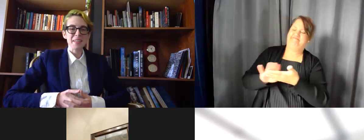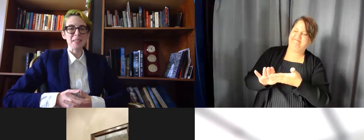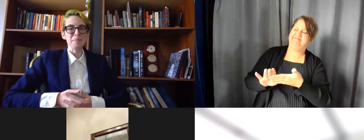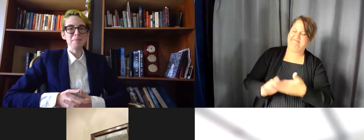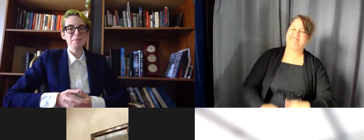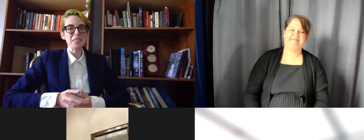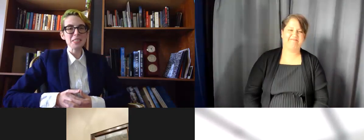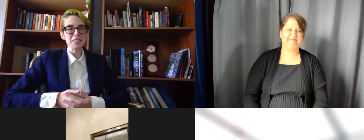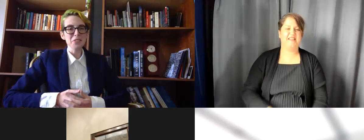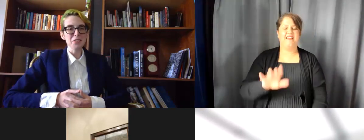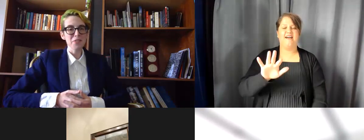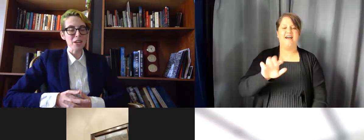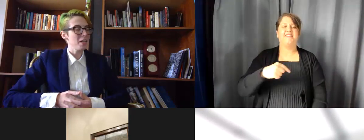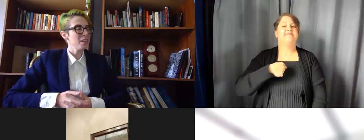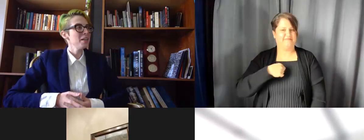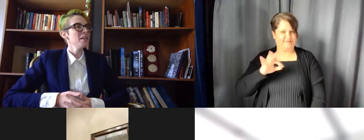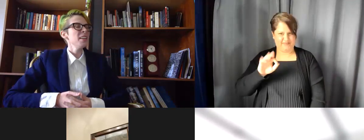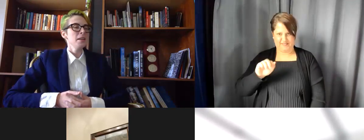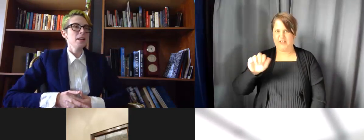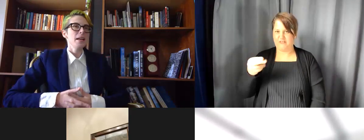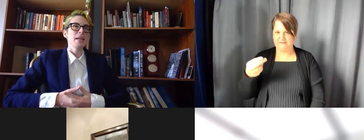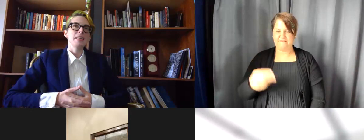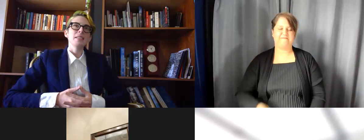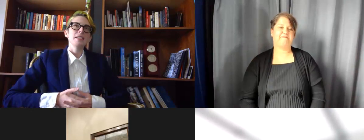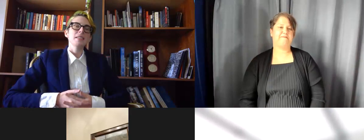Farrah Garland: This is Fara. And